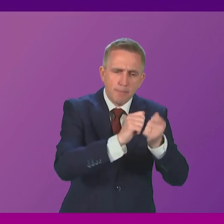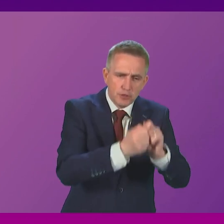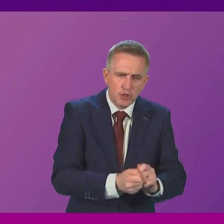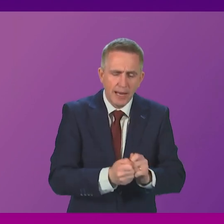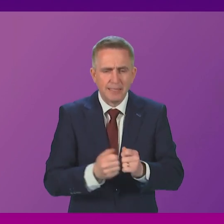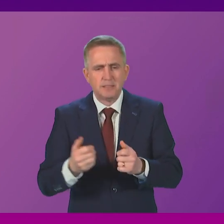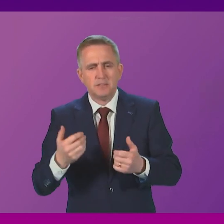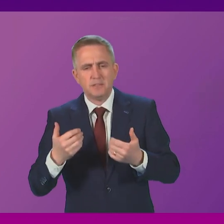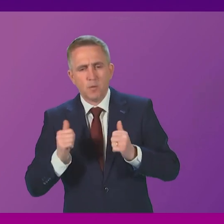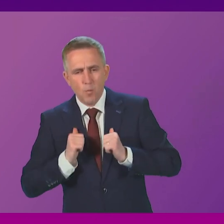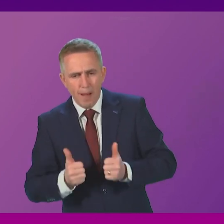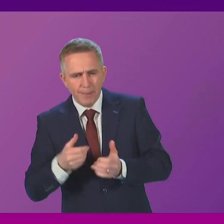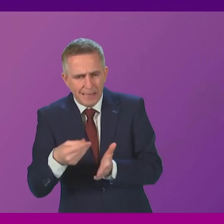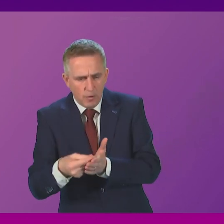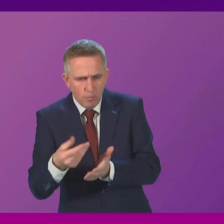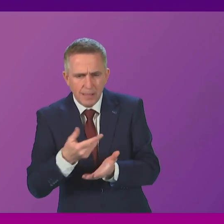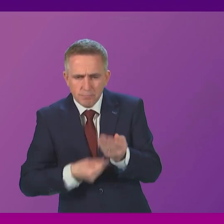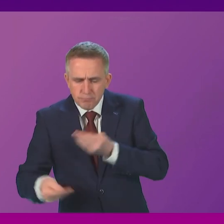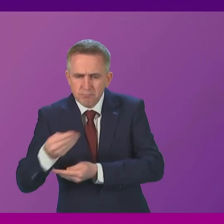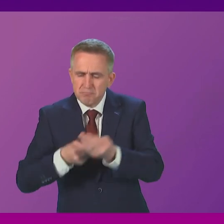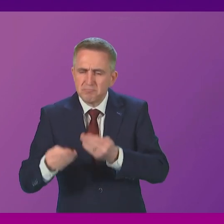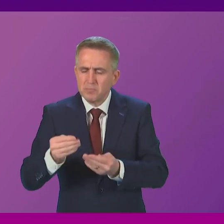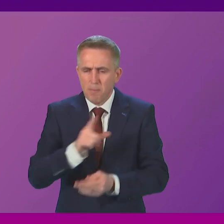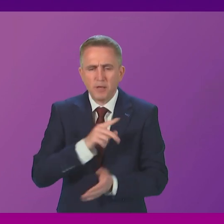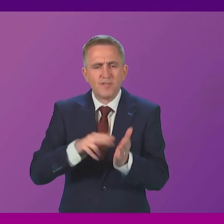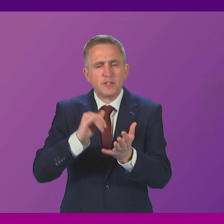is, in huge part, down to her leadership.